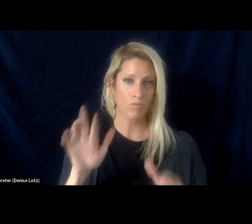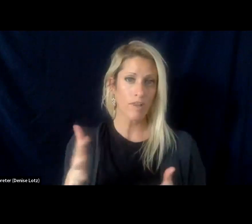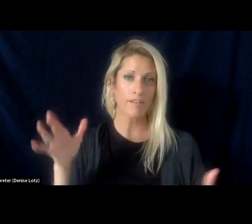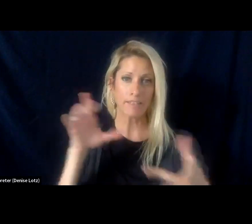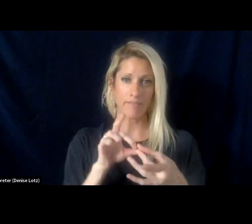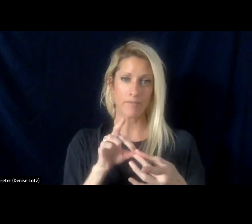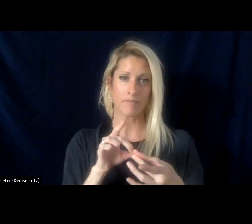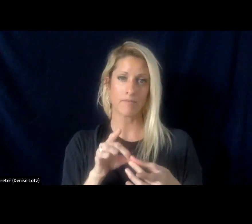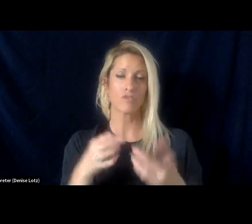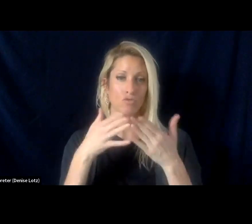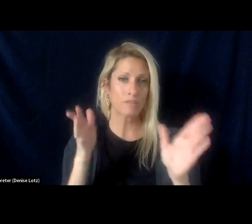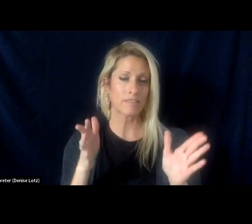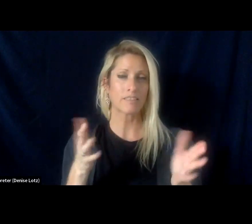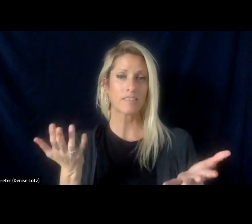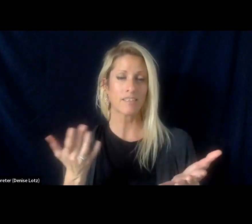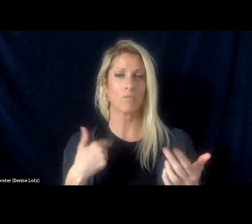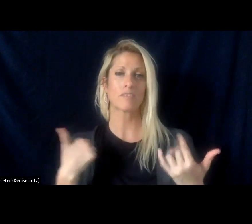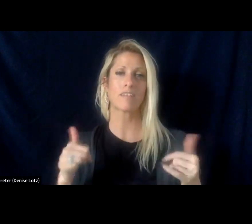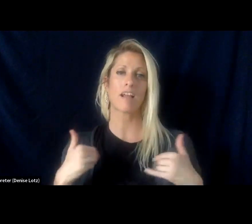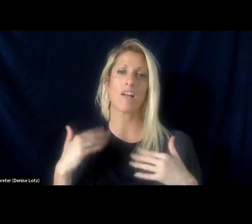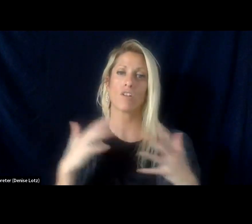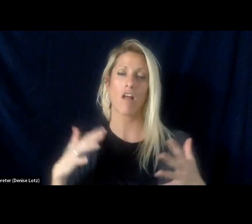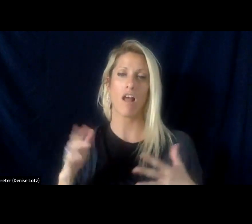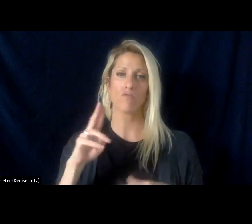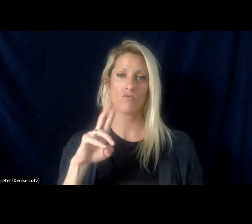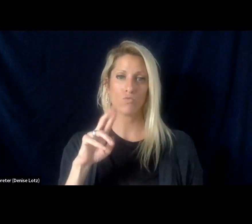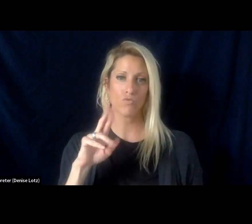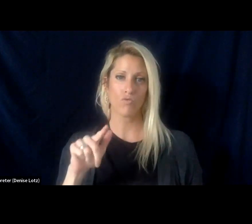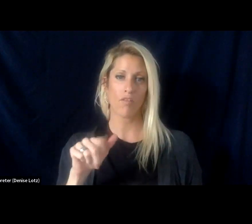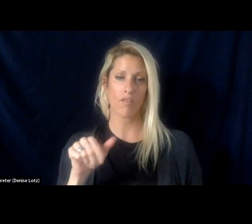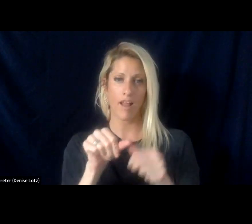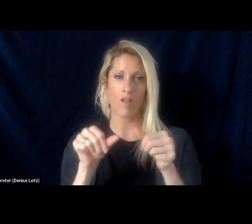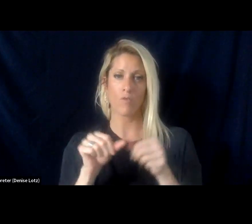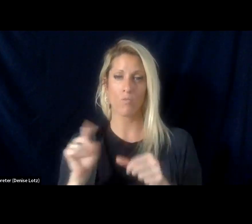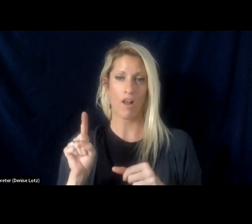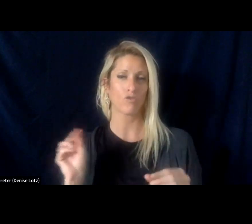generally speaking, we still have a lot of rural areas where no connection is available,